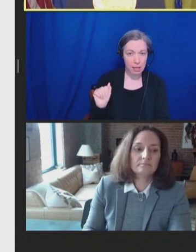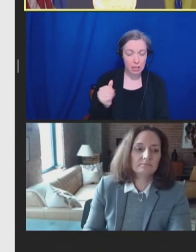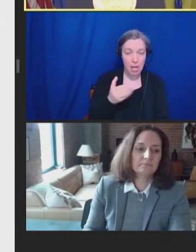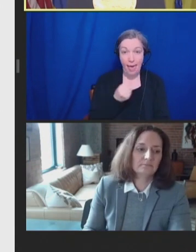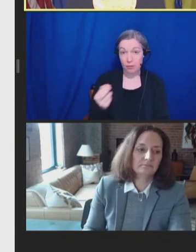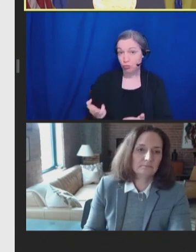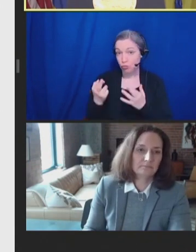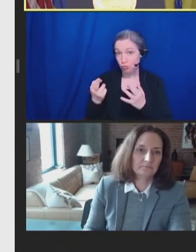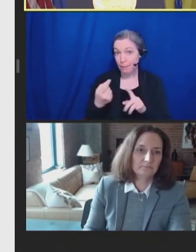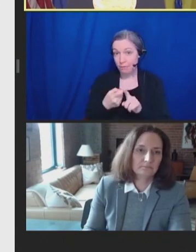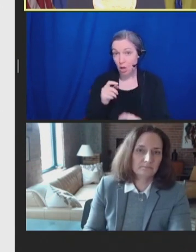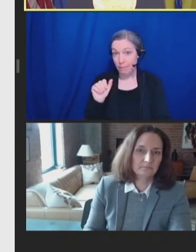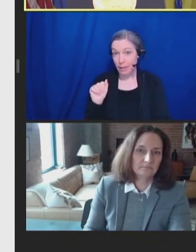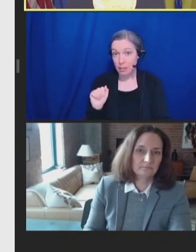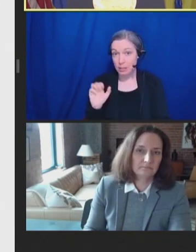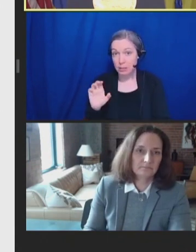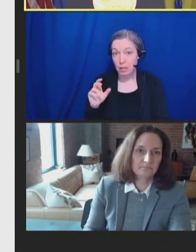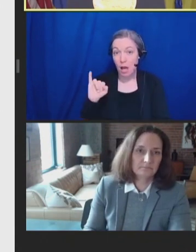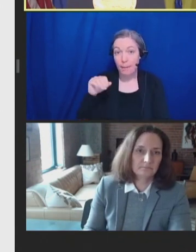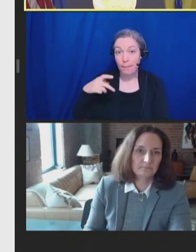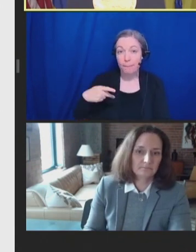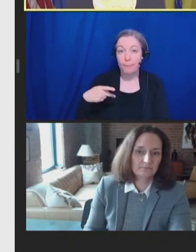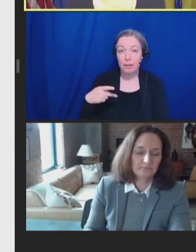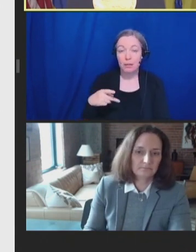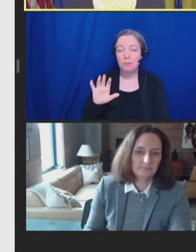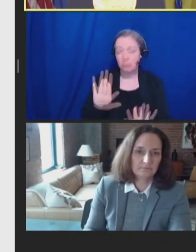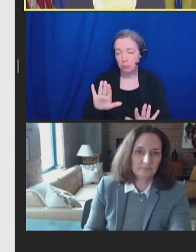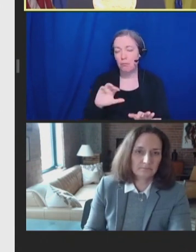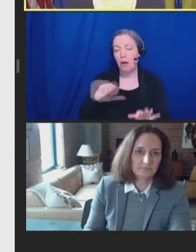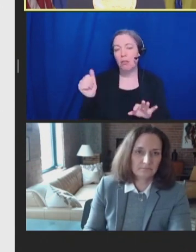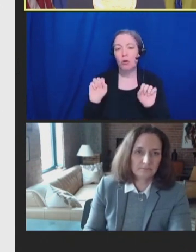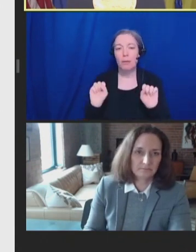the other thing potential that can happen is that there would be a resolution